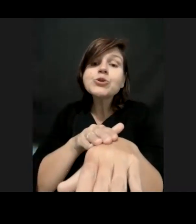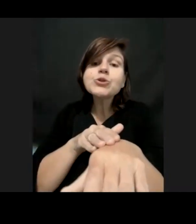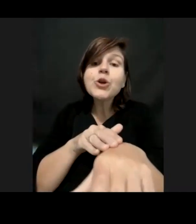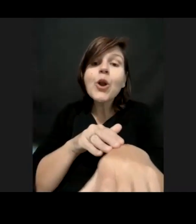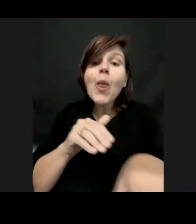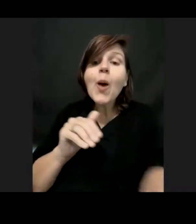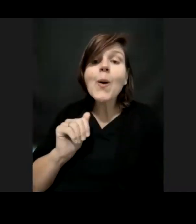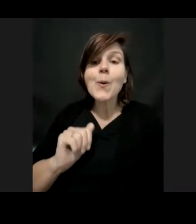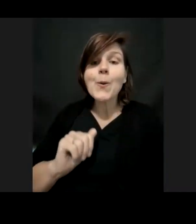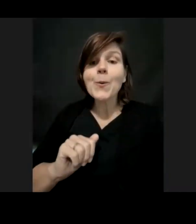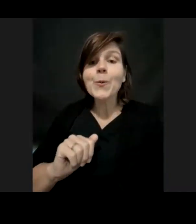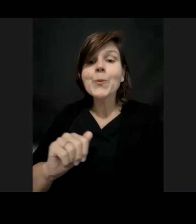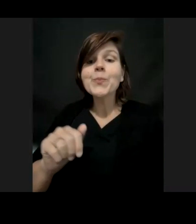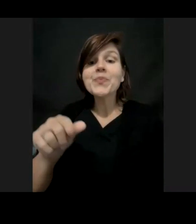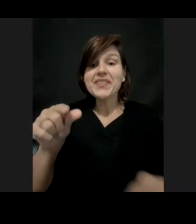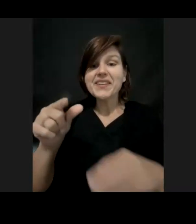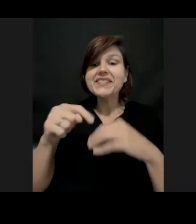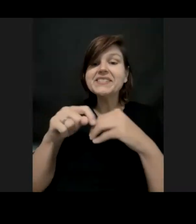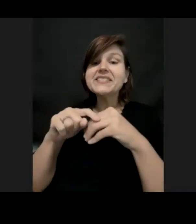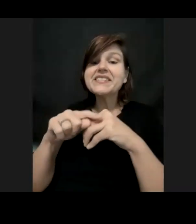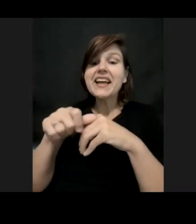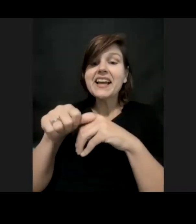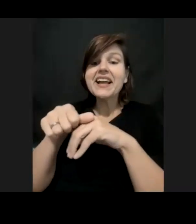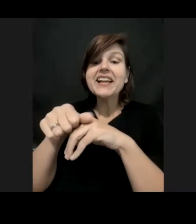“We need a little sleep.